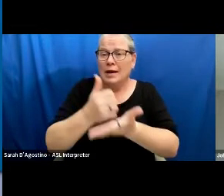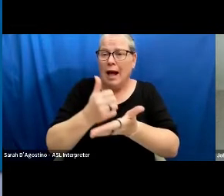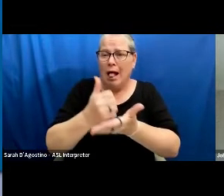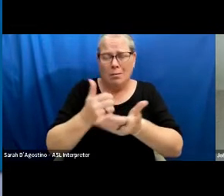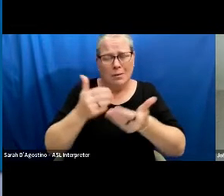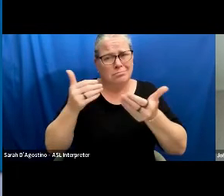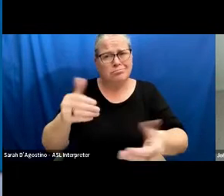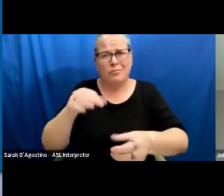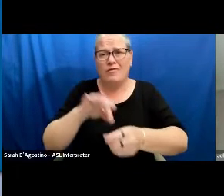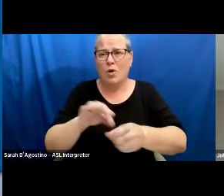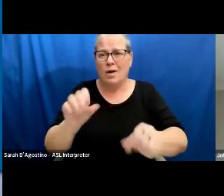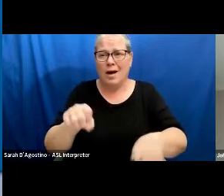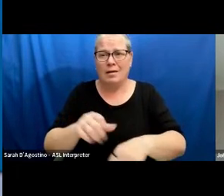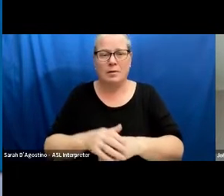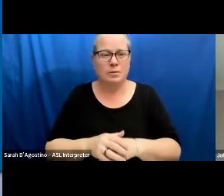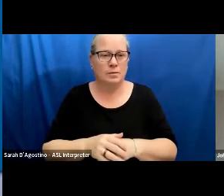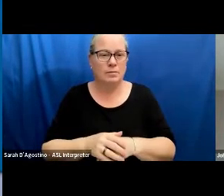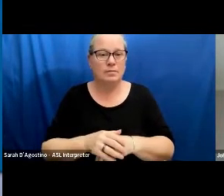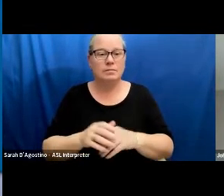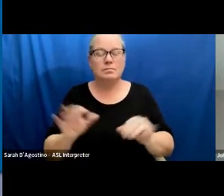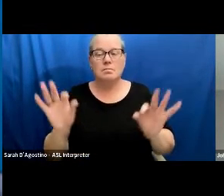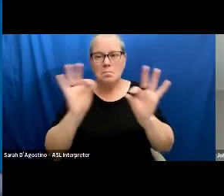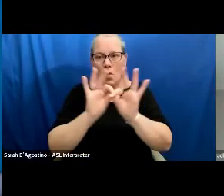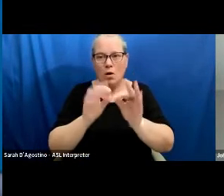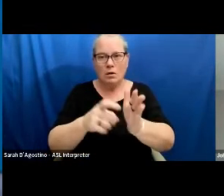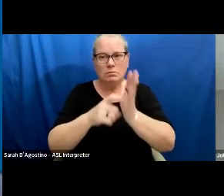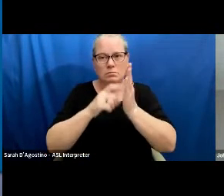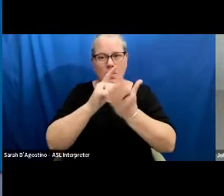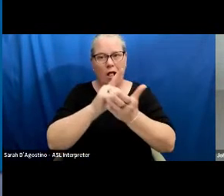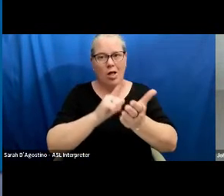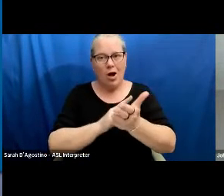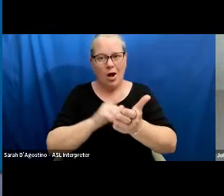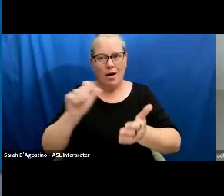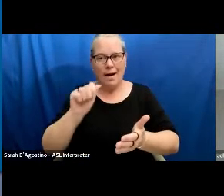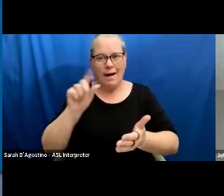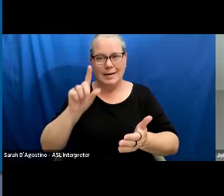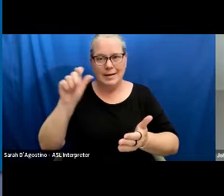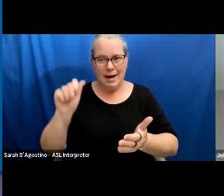polling place accessibility is required by the americans with disabilities act